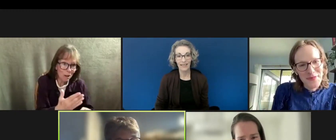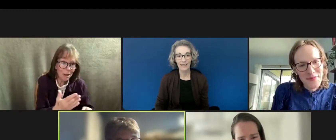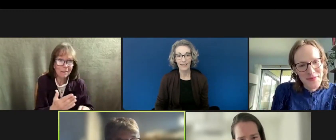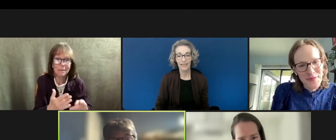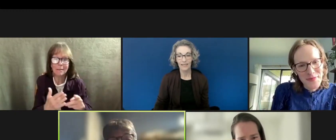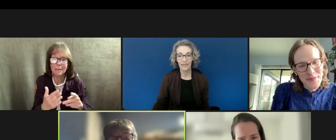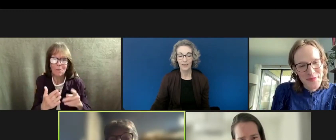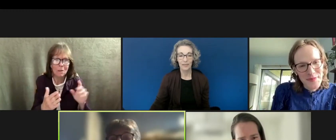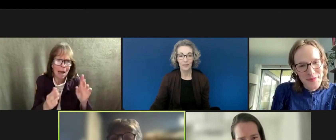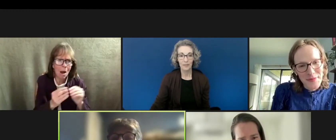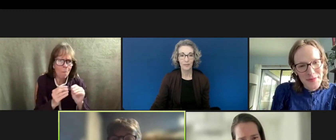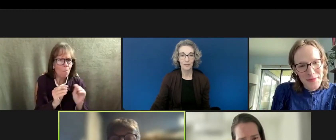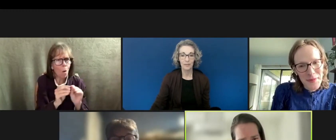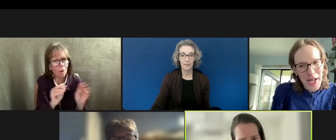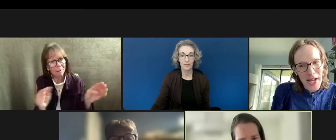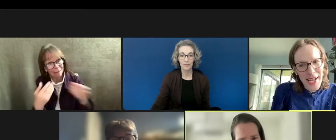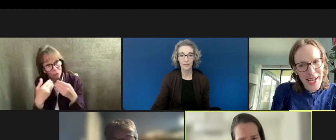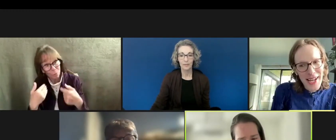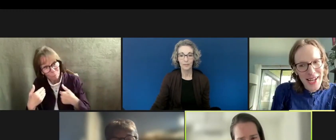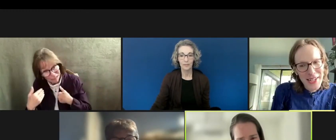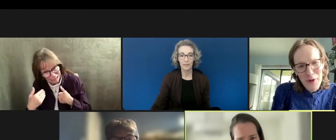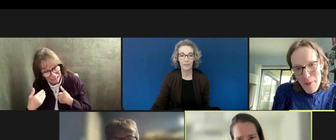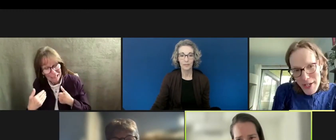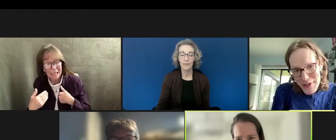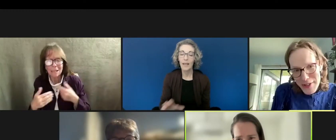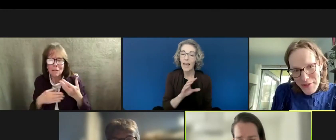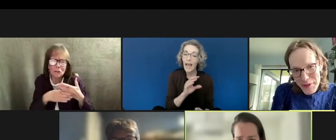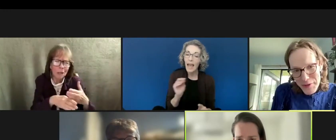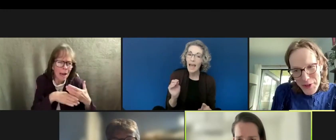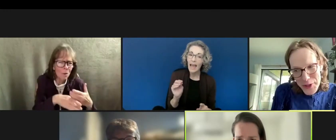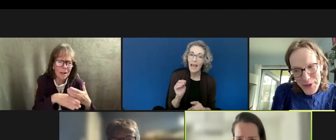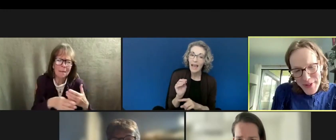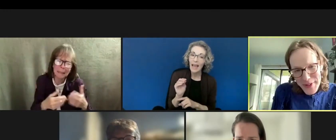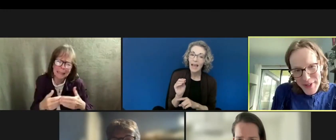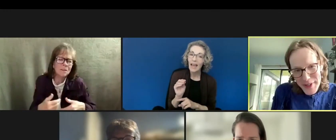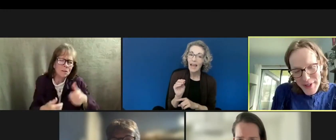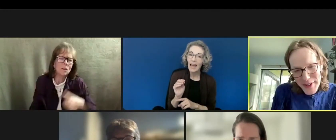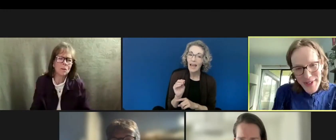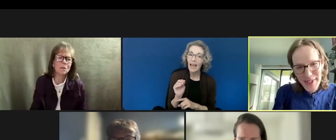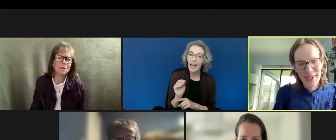sharing how or I'm going so much easier.